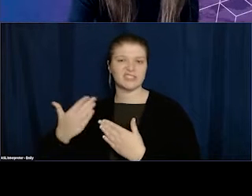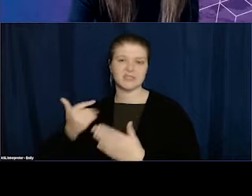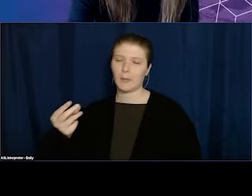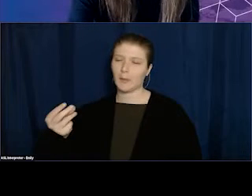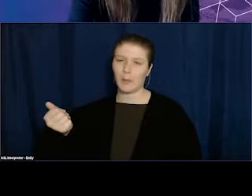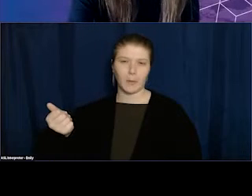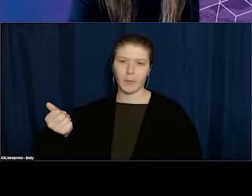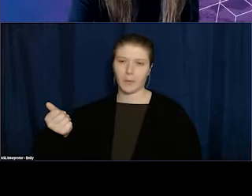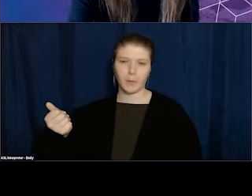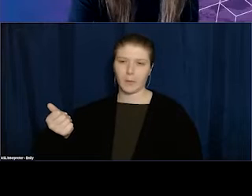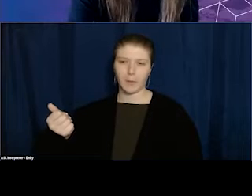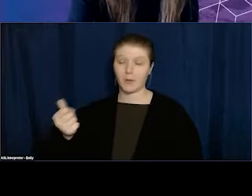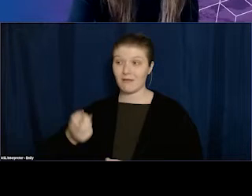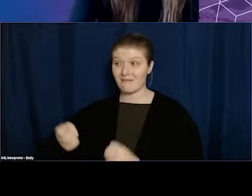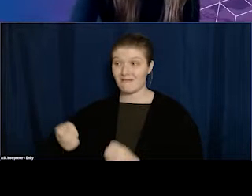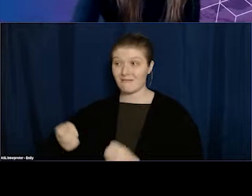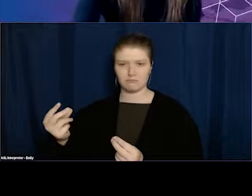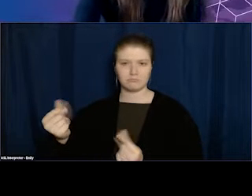And I also want to stress the auto compliance checking.